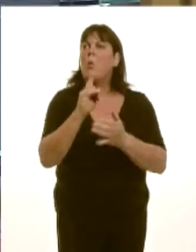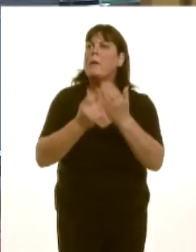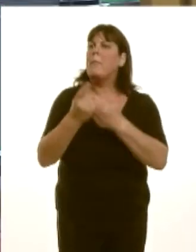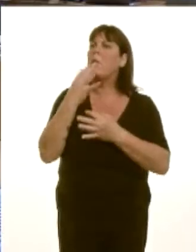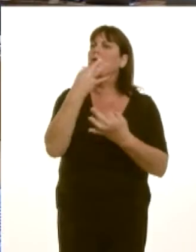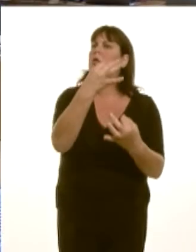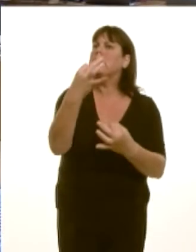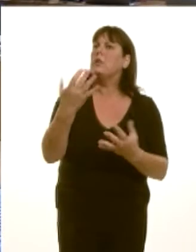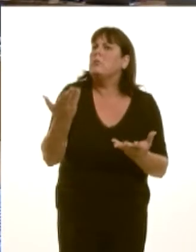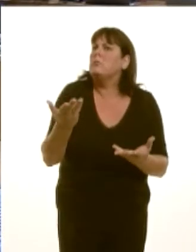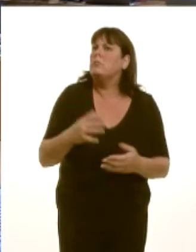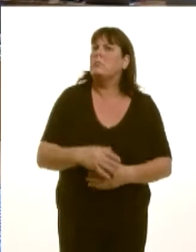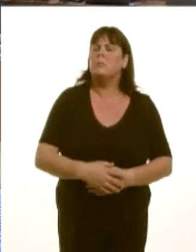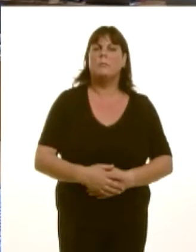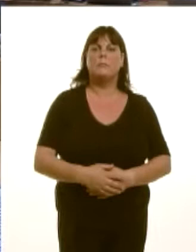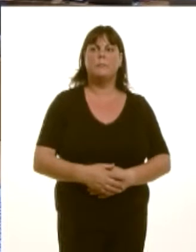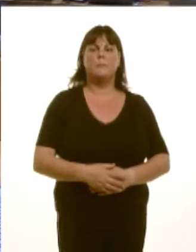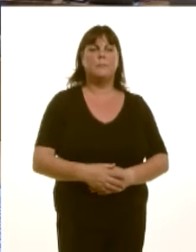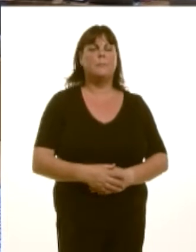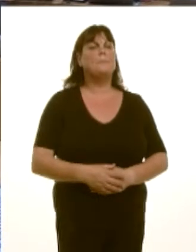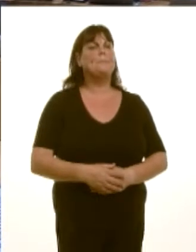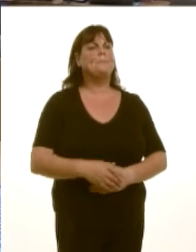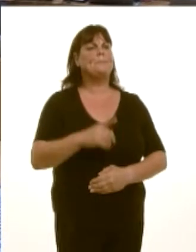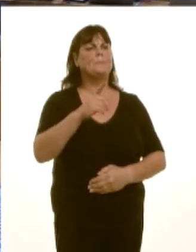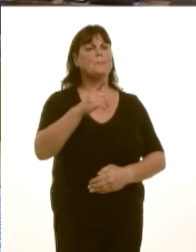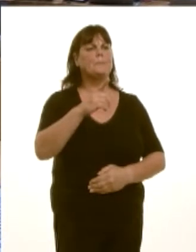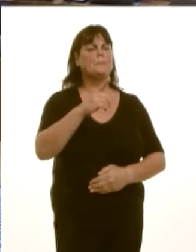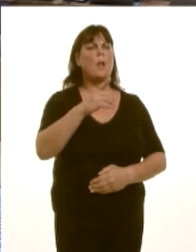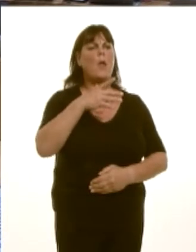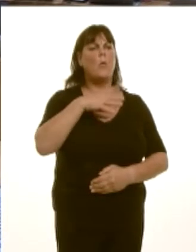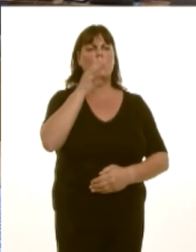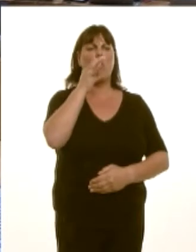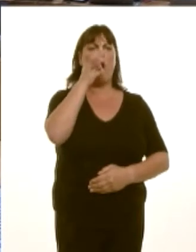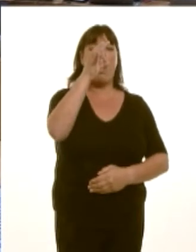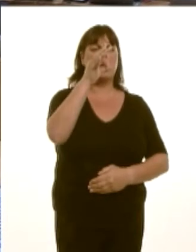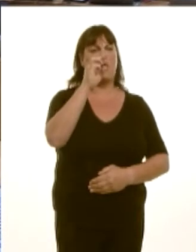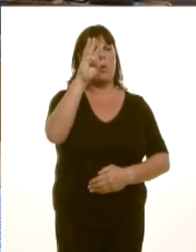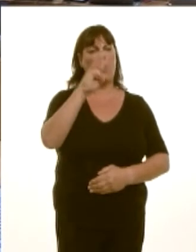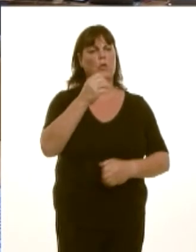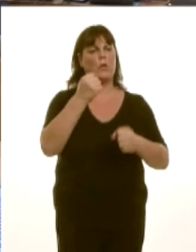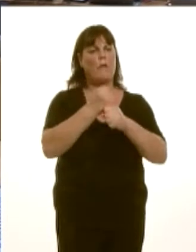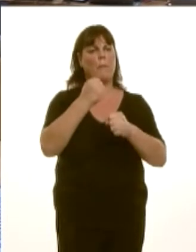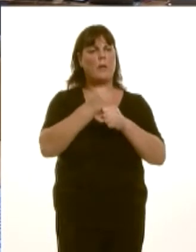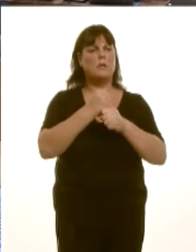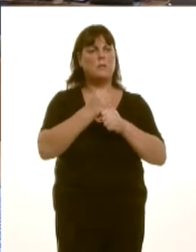Christine Chapman: 4. What action is the Welsh Government taking to improve public transport services in the